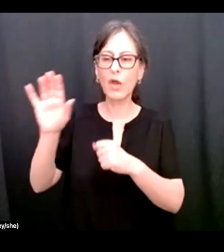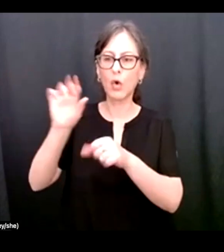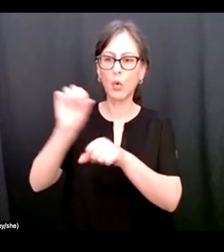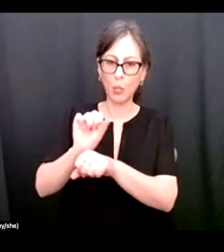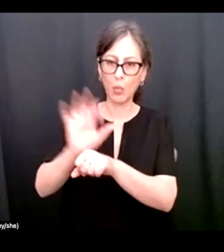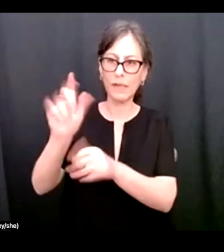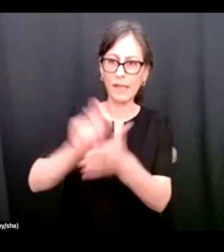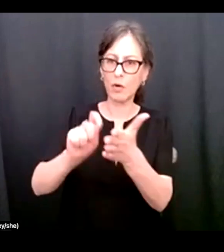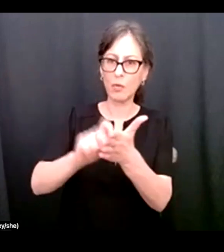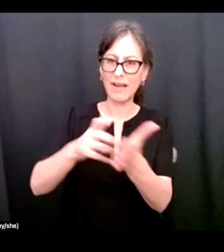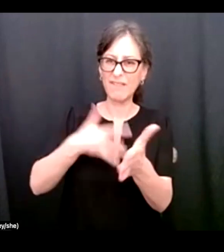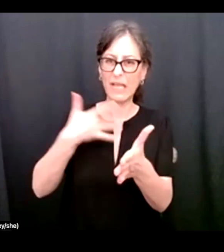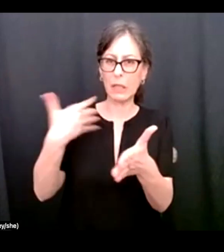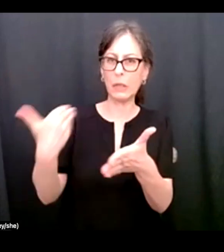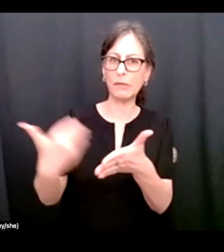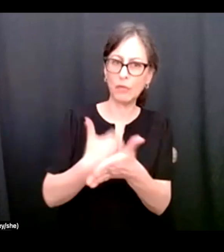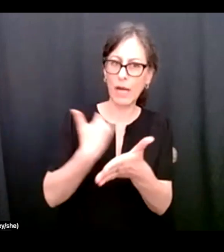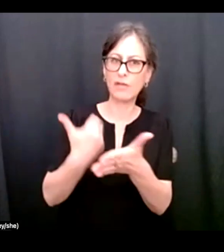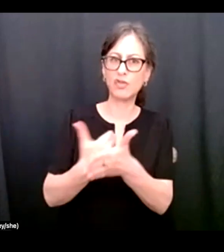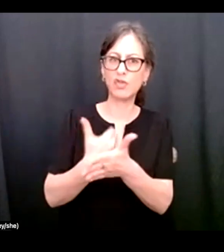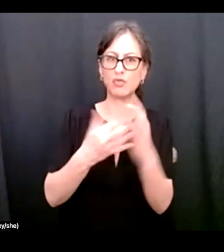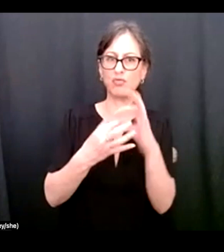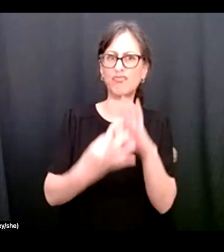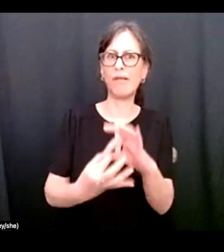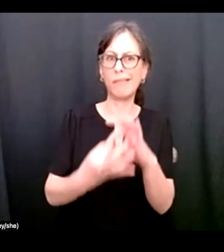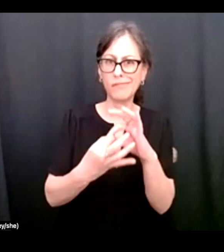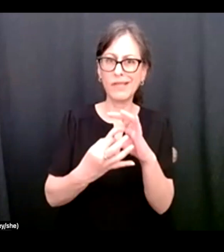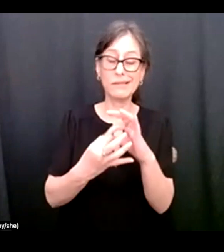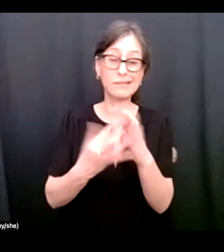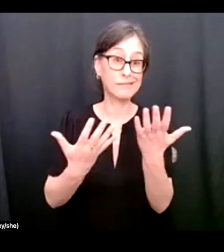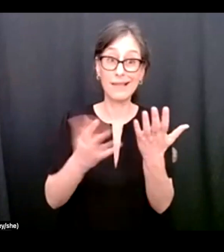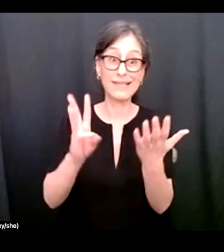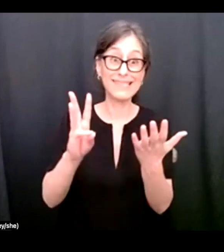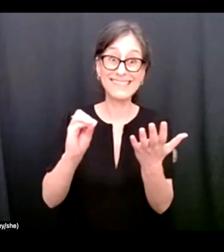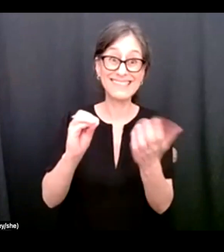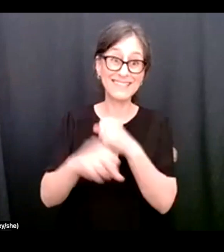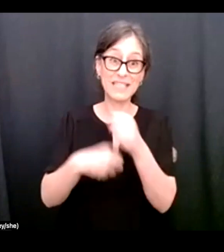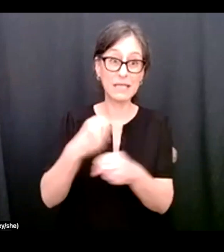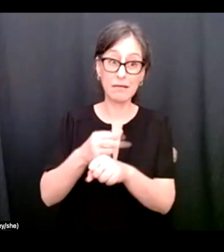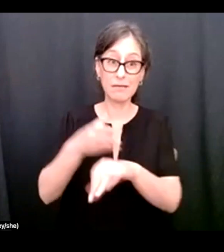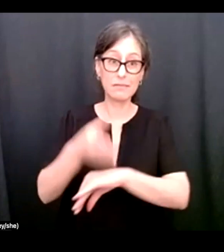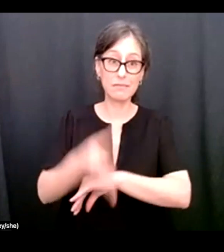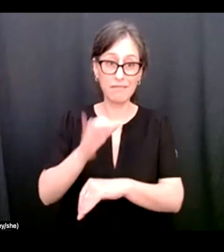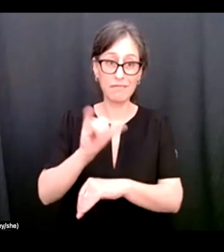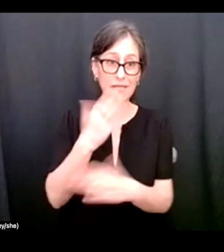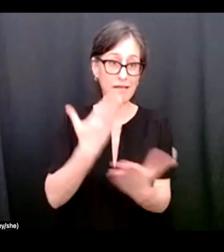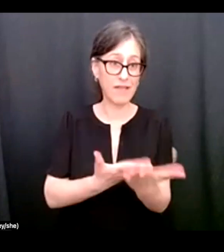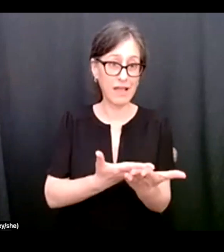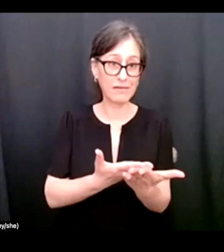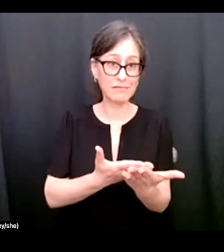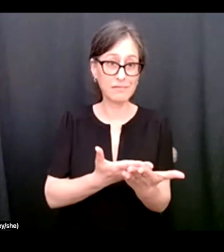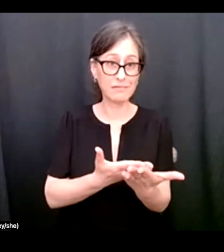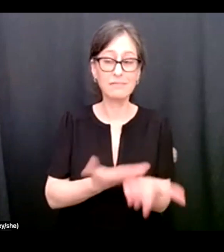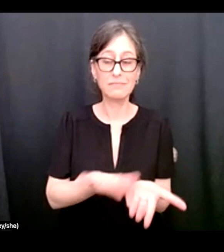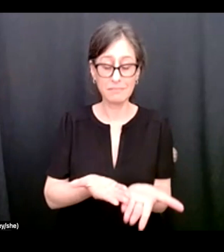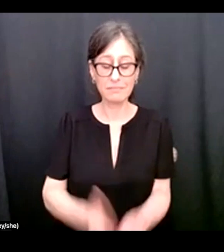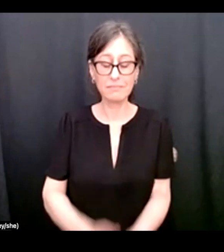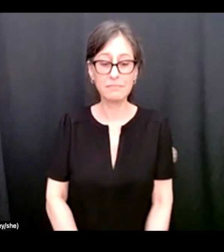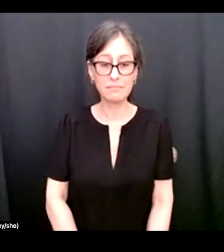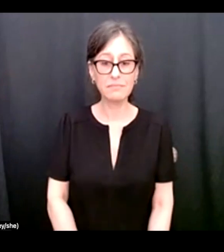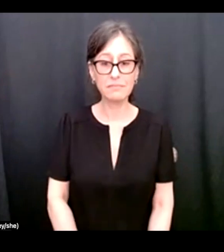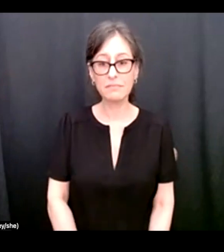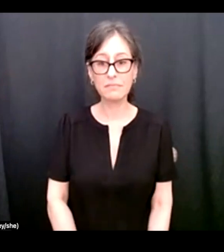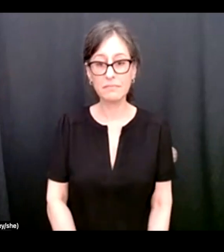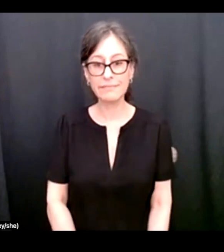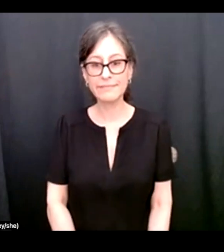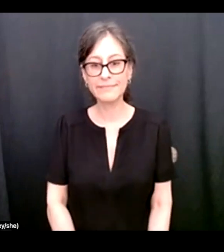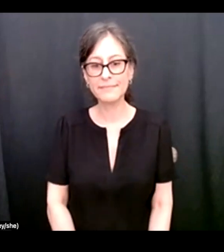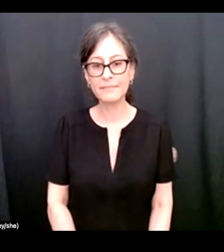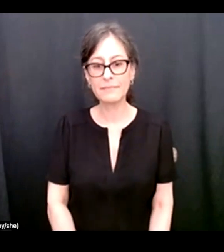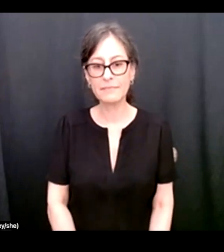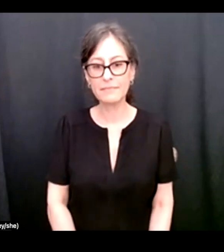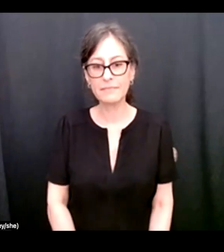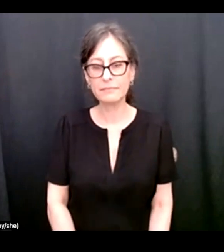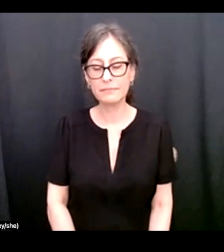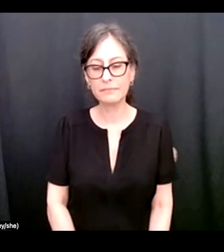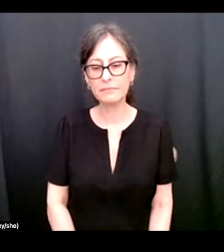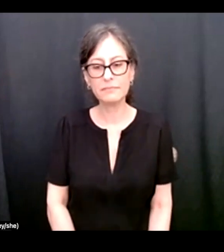relevant 56 I guess 60 years after the fact, for the most part? And how are you know, remarkable